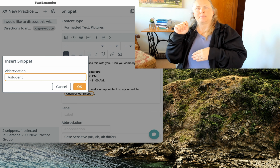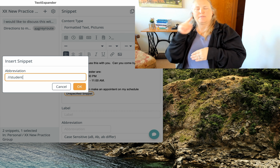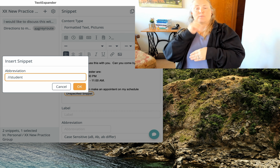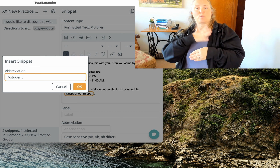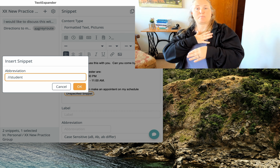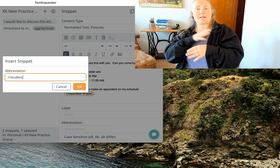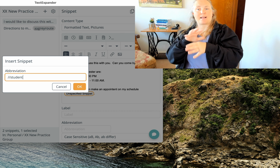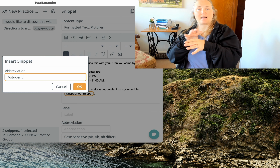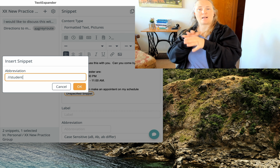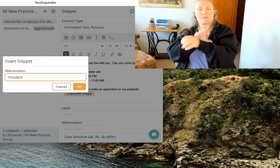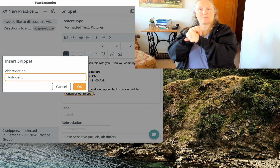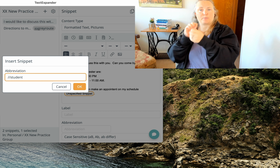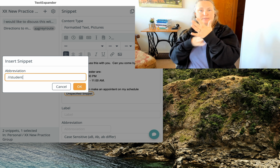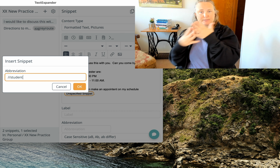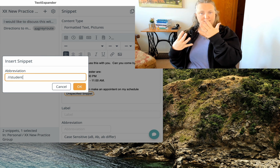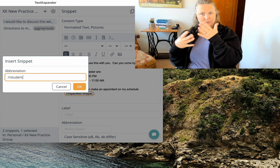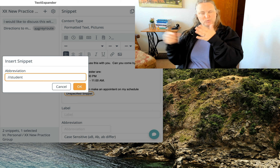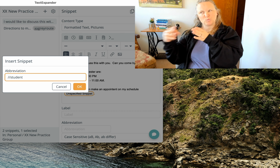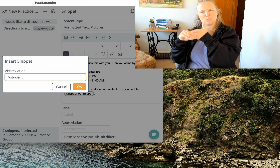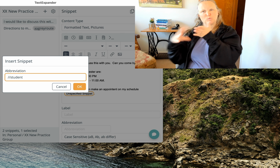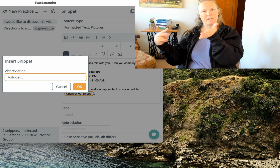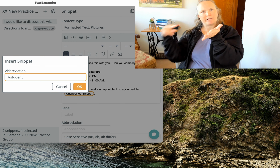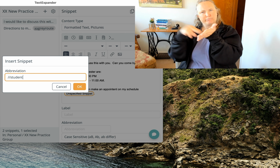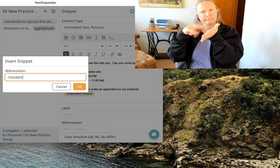the students with my scheduling software.